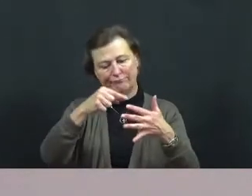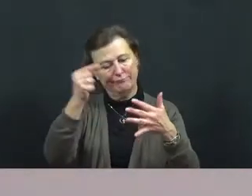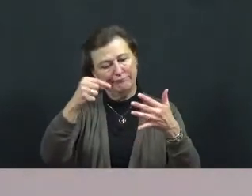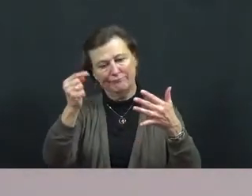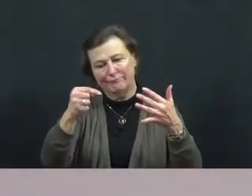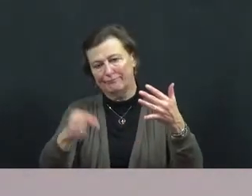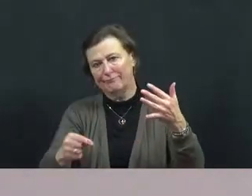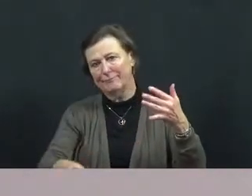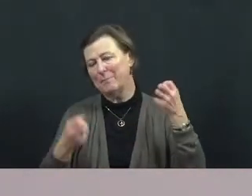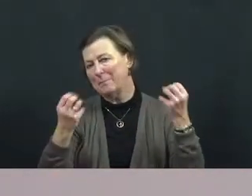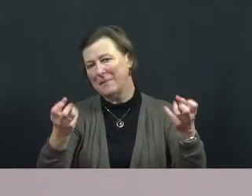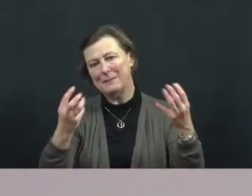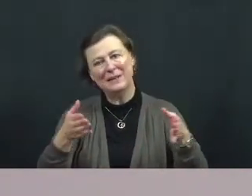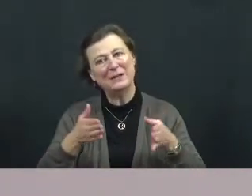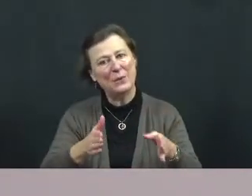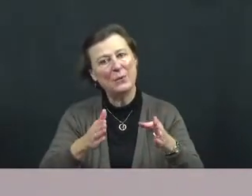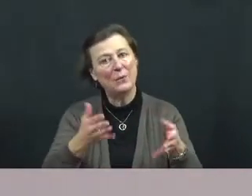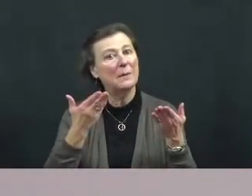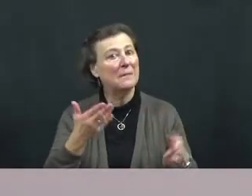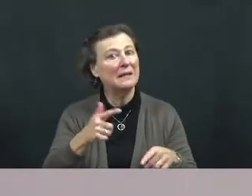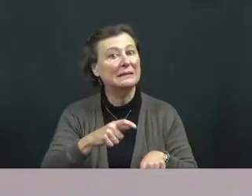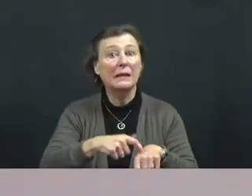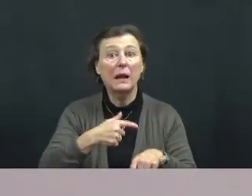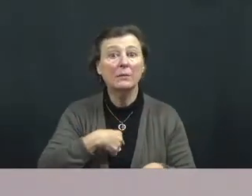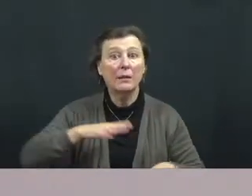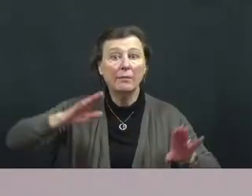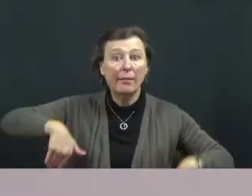Many times, I probably haven't even noticed.